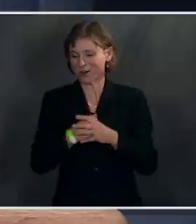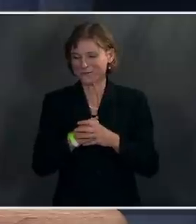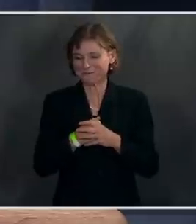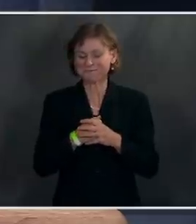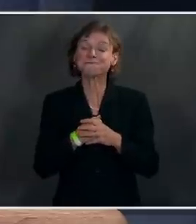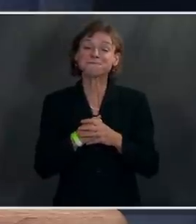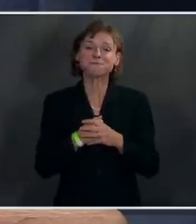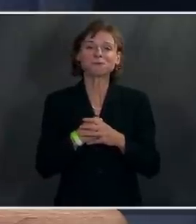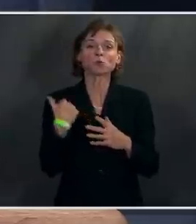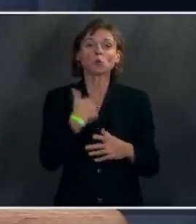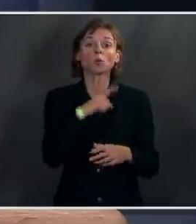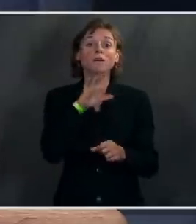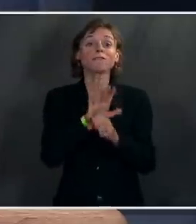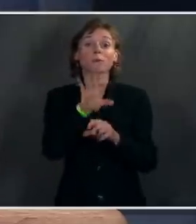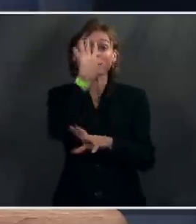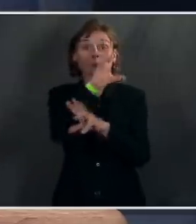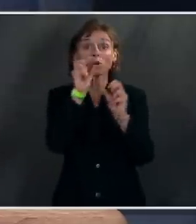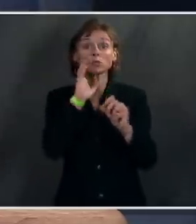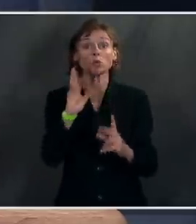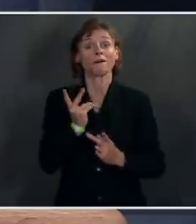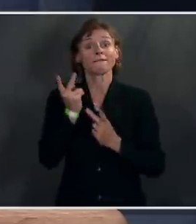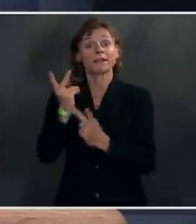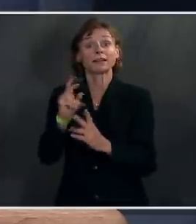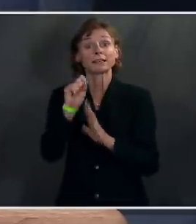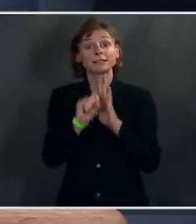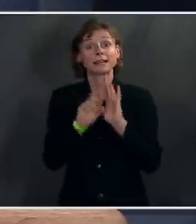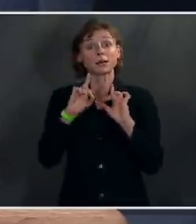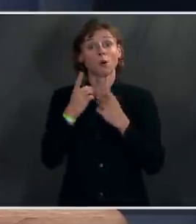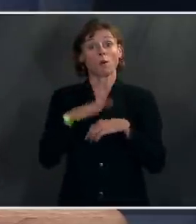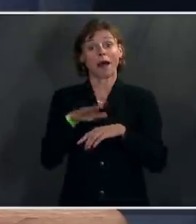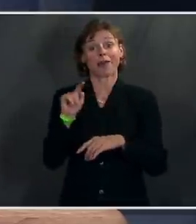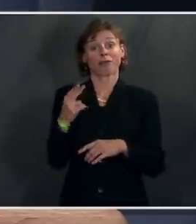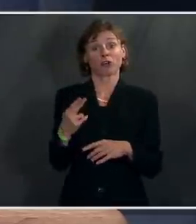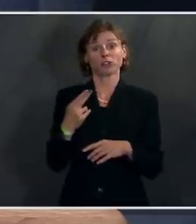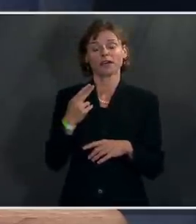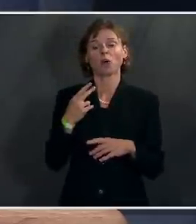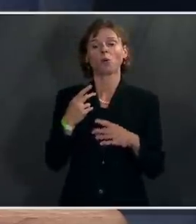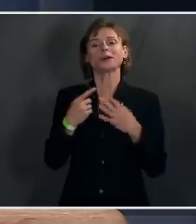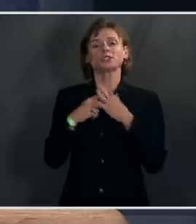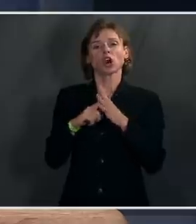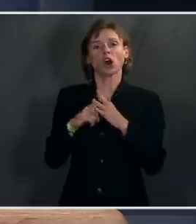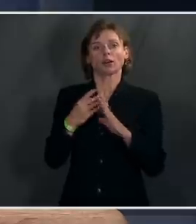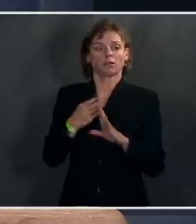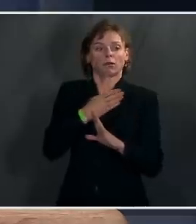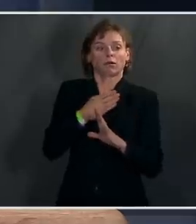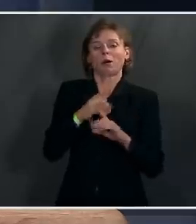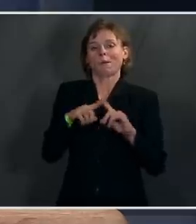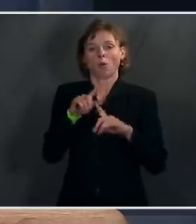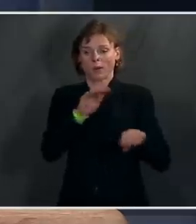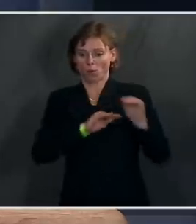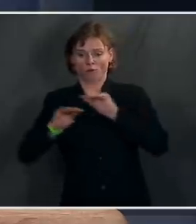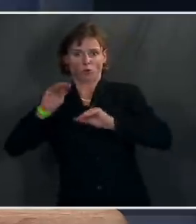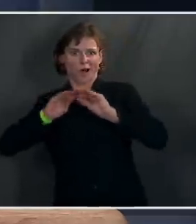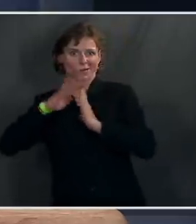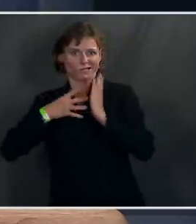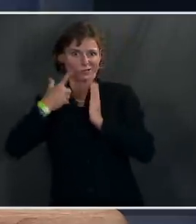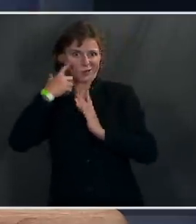will visit the State Department now on Thursday. That was originally planned earlier this week. We had to move things around because of snow, where he will thank the men